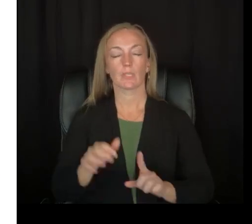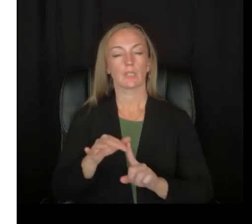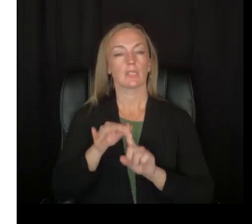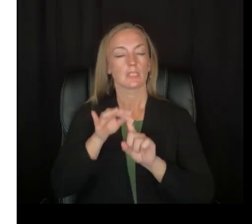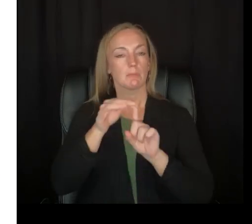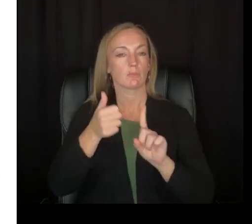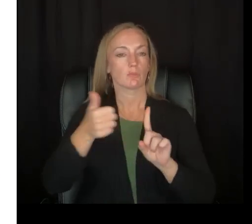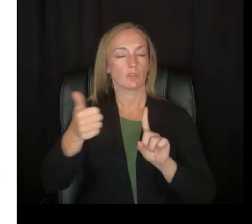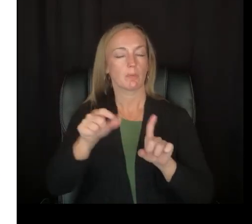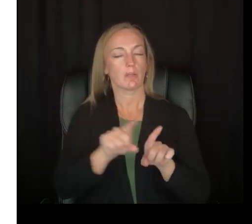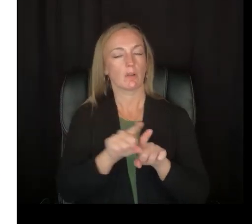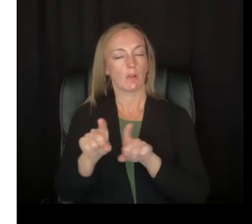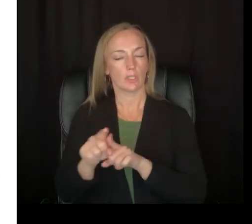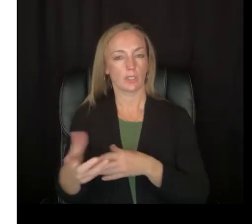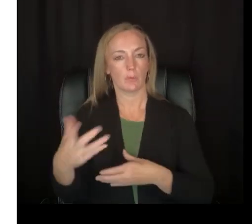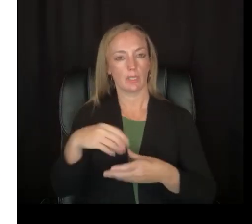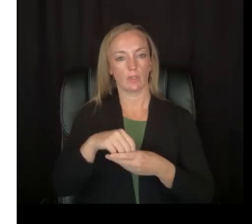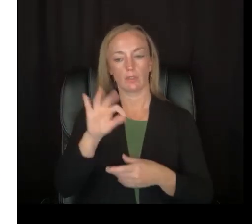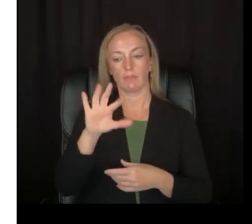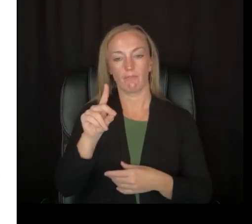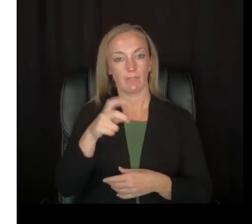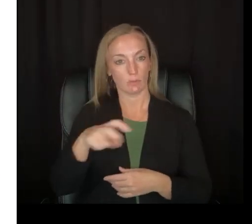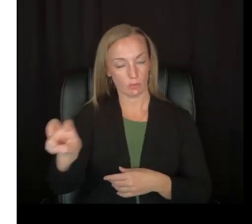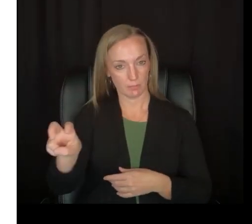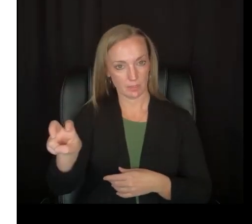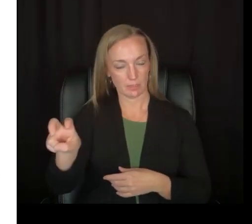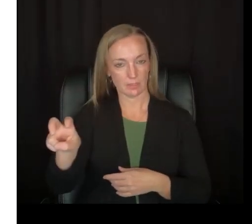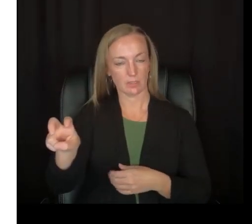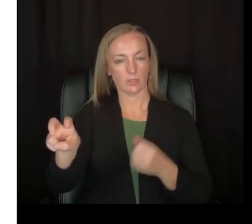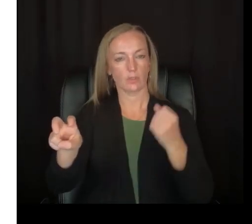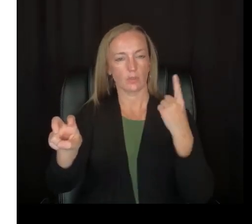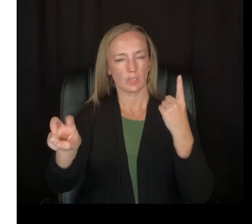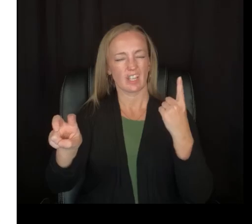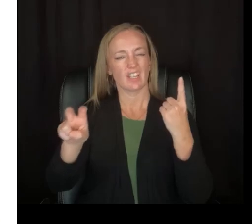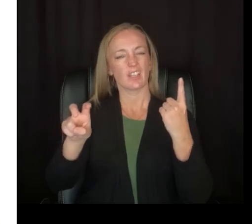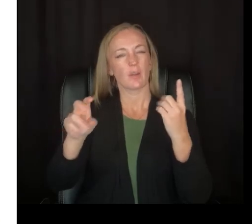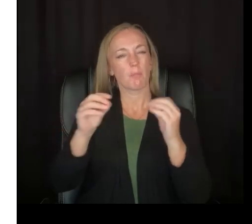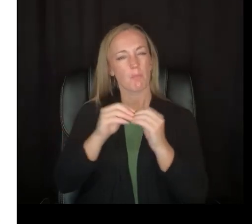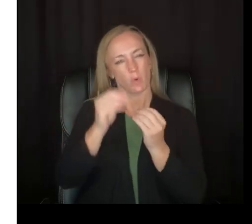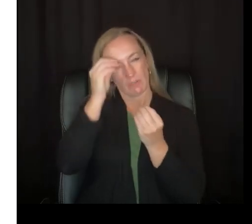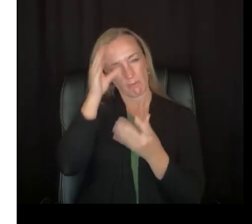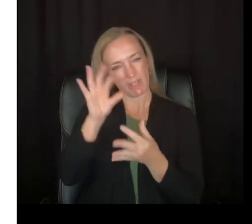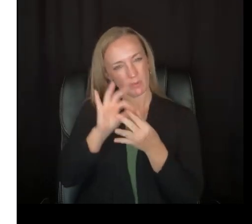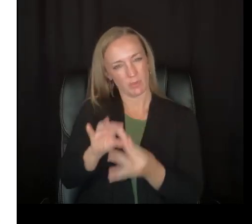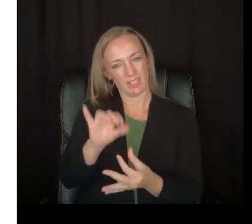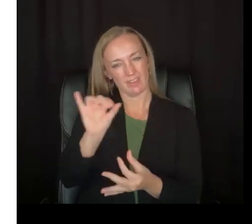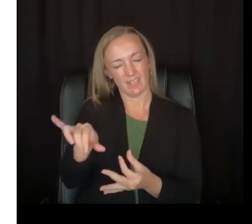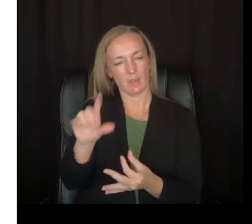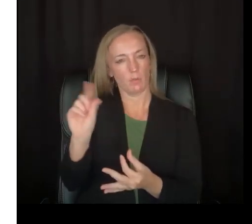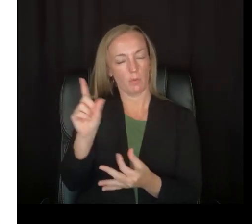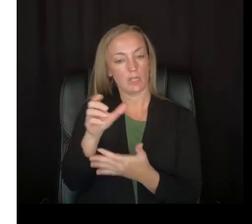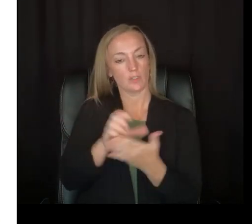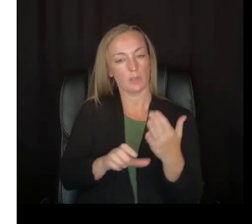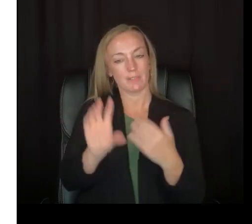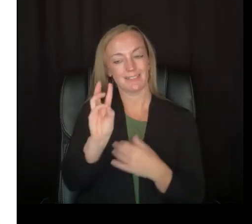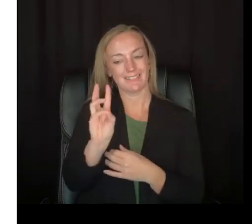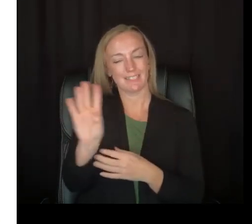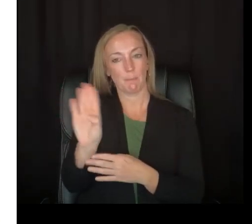Special transportation also includes field trips. There's more information about field trips in Chapter 6B of the Guide for